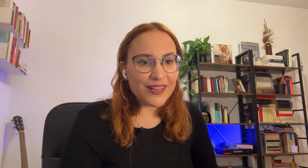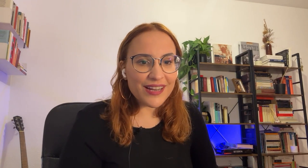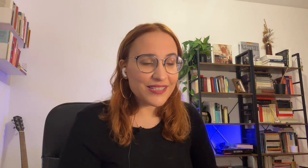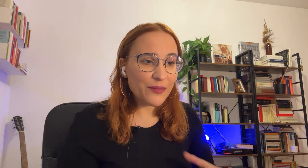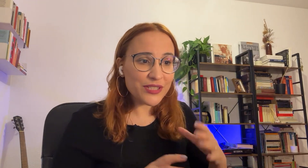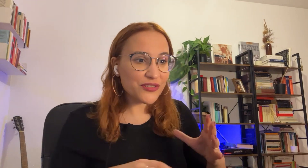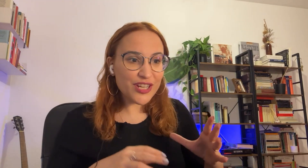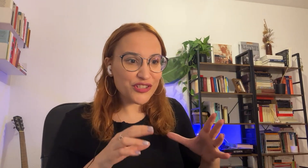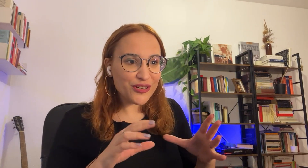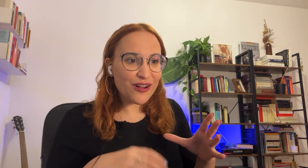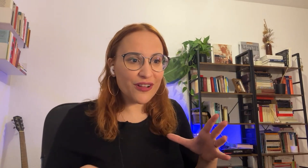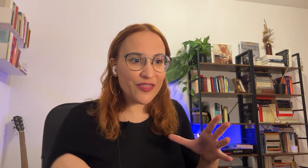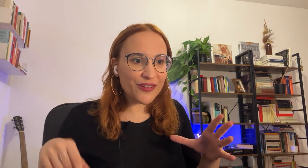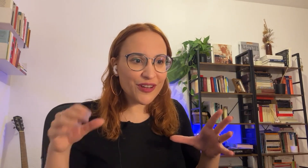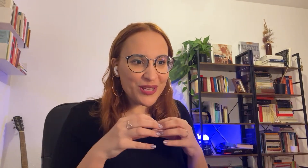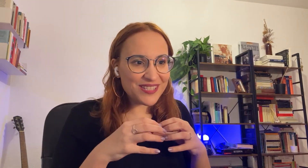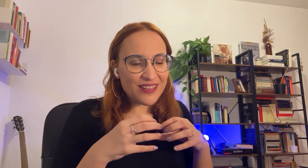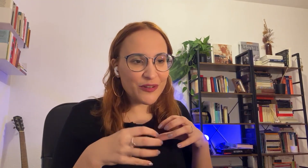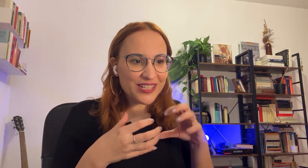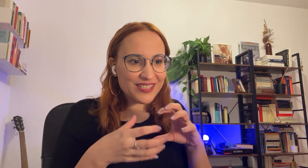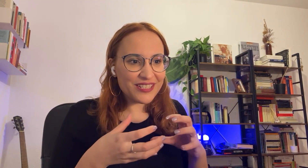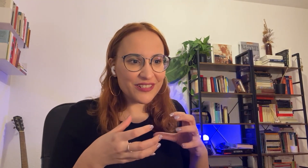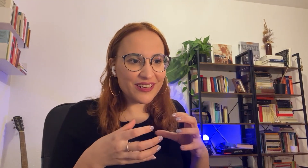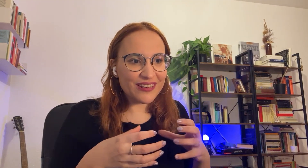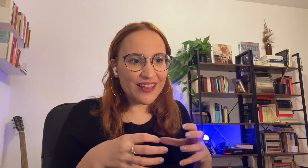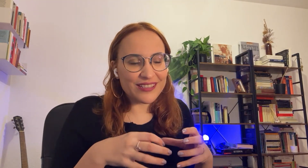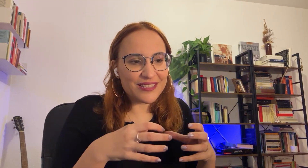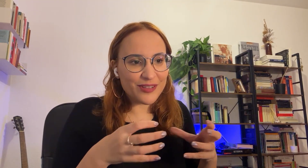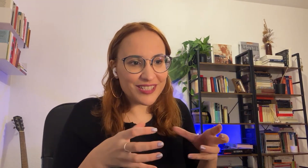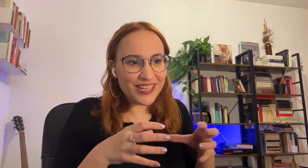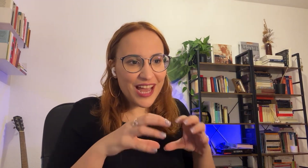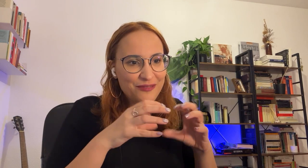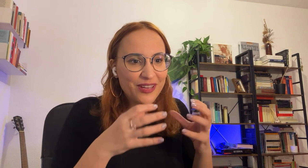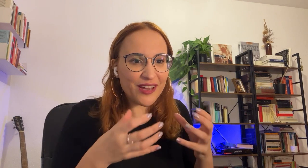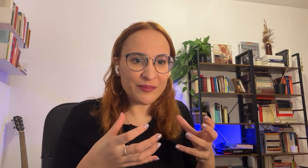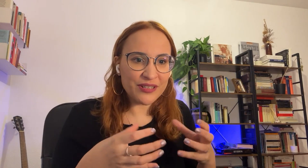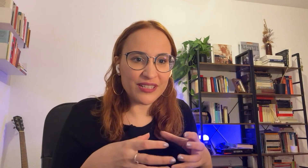Guys, I wanted to touch on the points that localization and accessibility have in common.